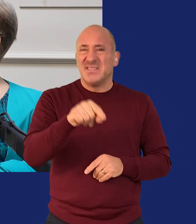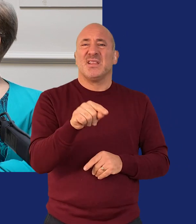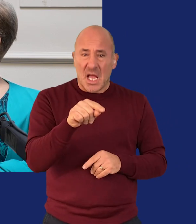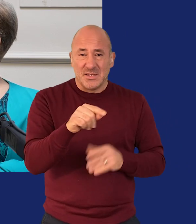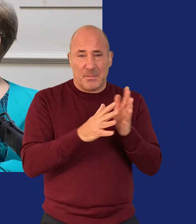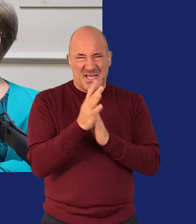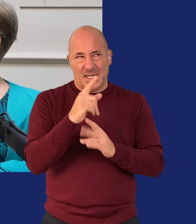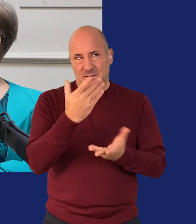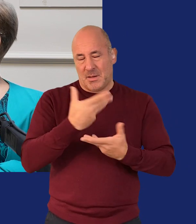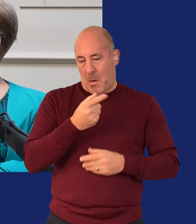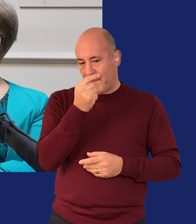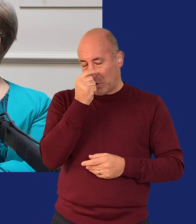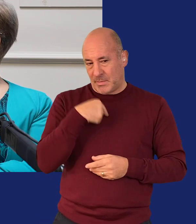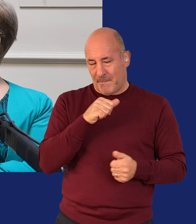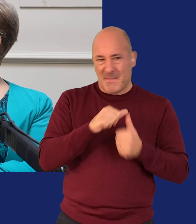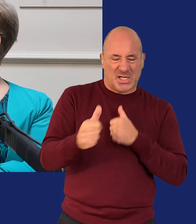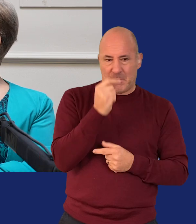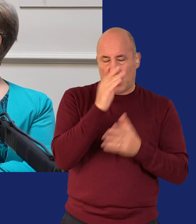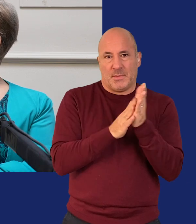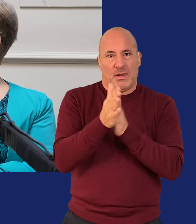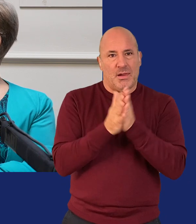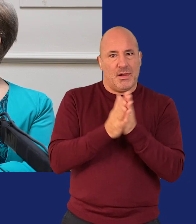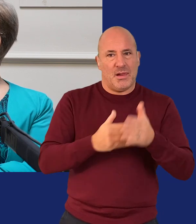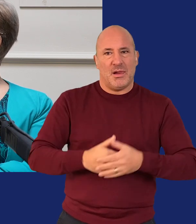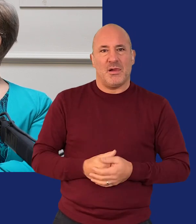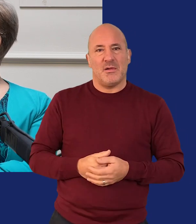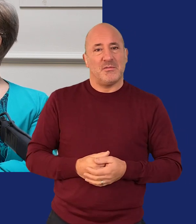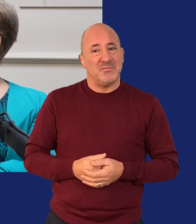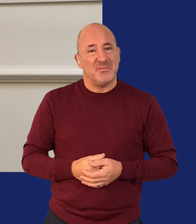Um, to kind of, yeah, giving yourself just the best chance possible. Cool.